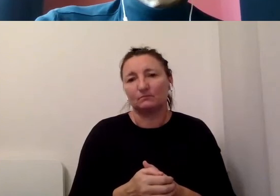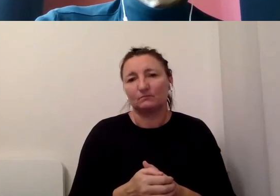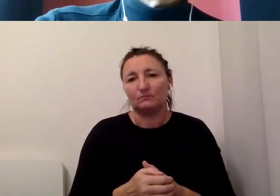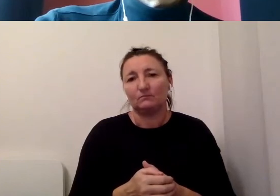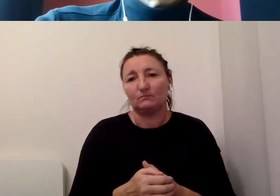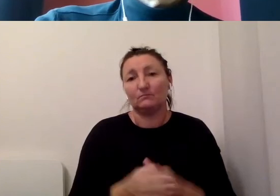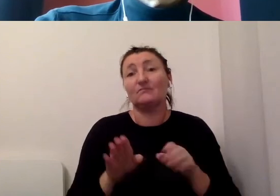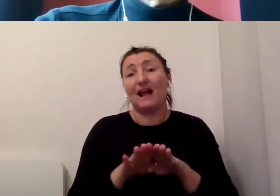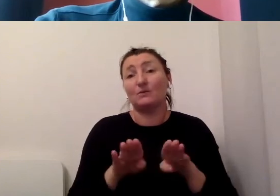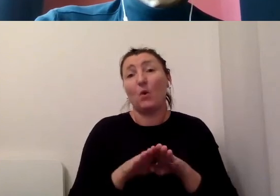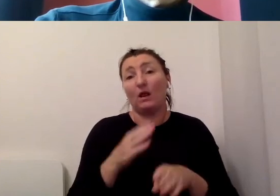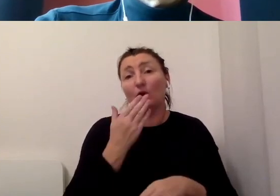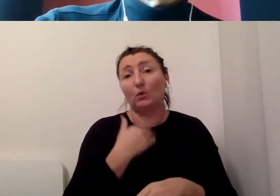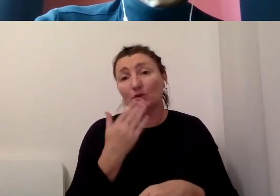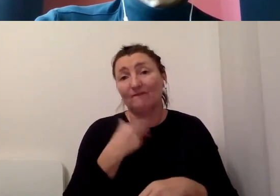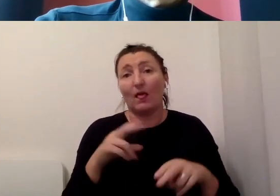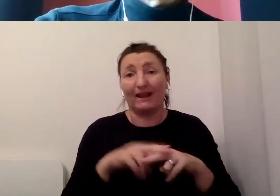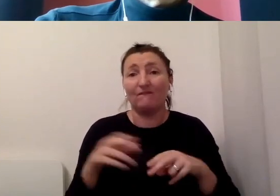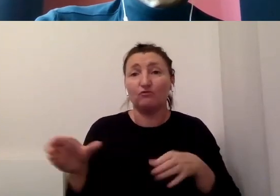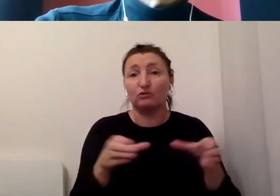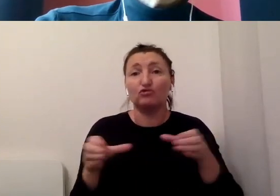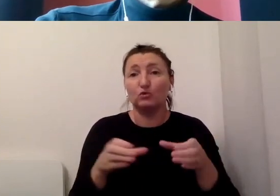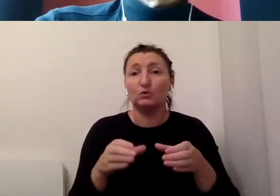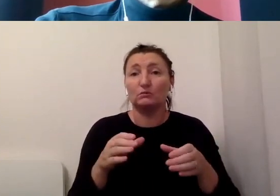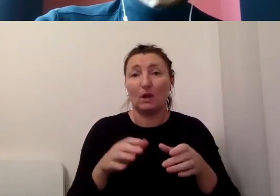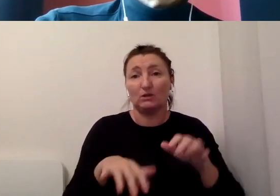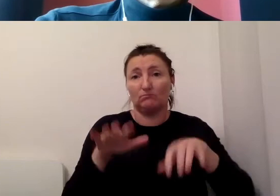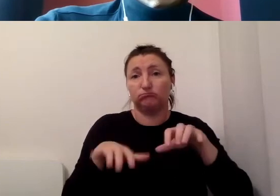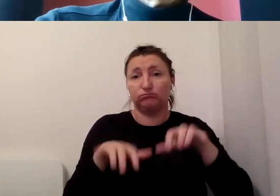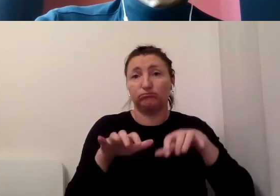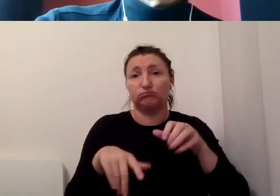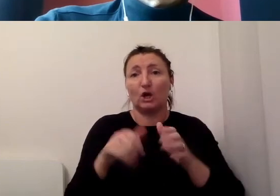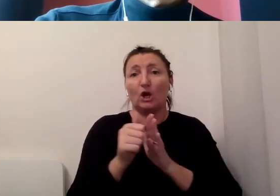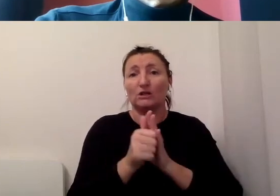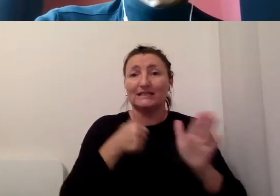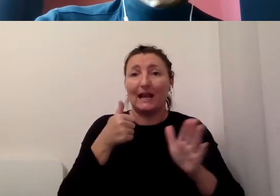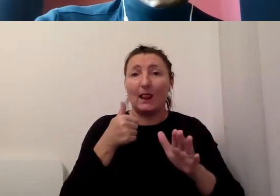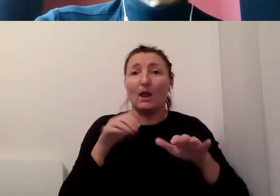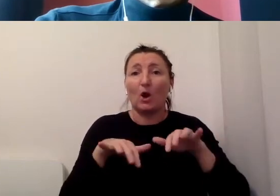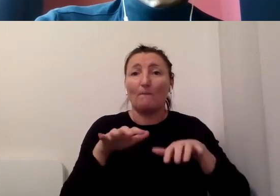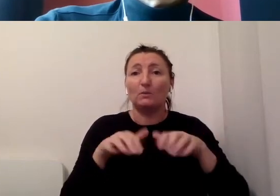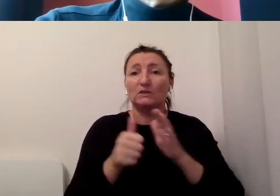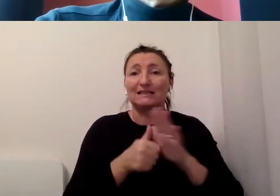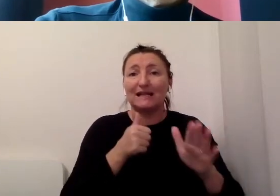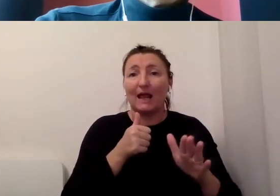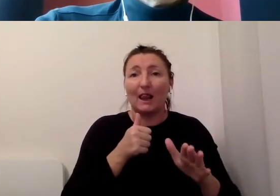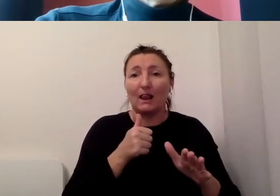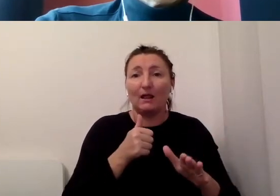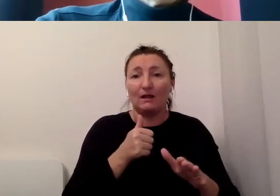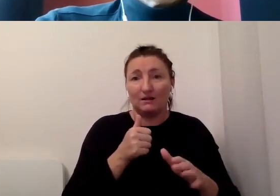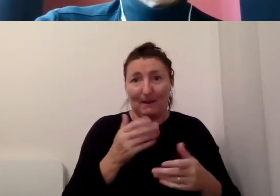useful to have computer skills and maybe even bring me up to speed on somethings, so,